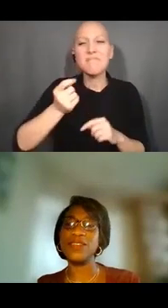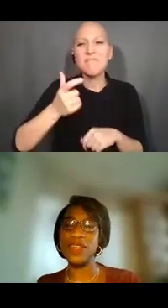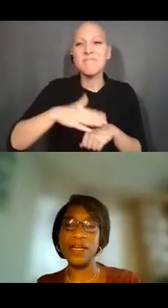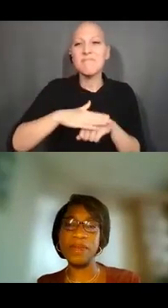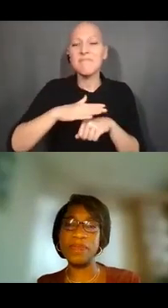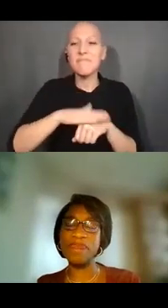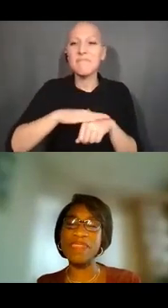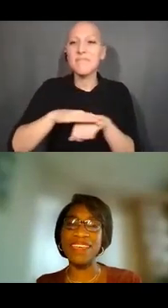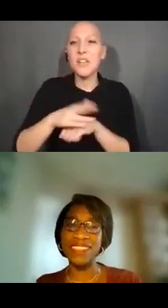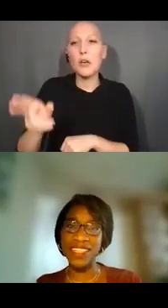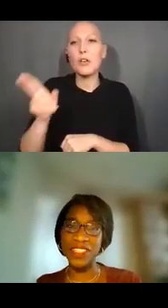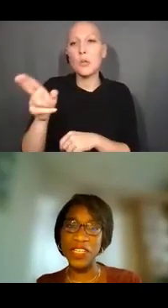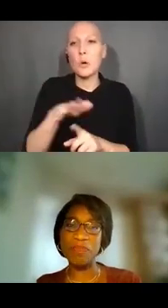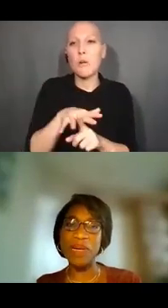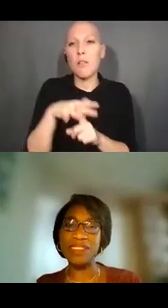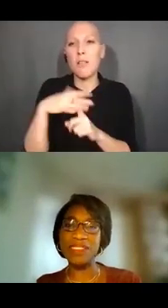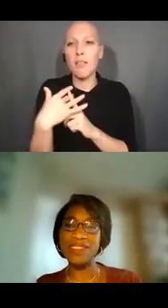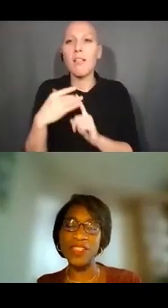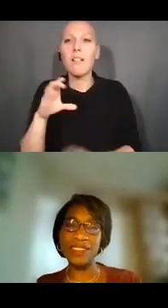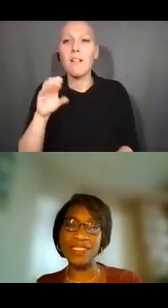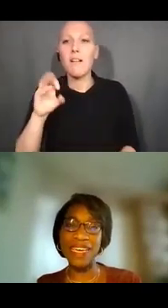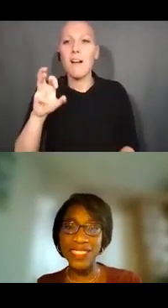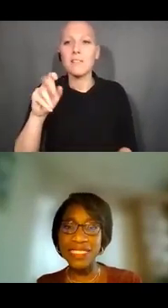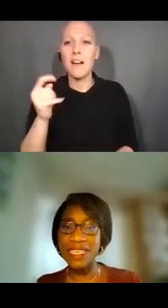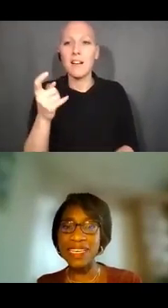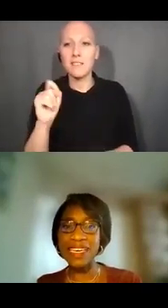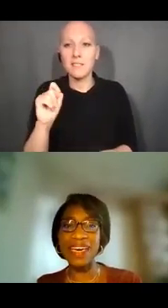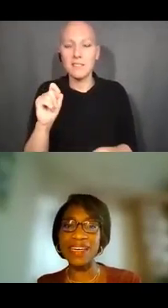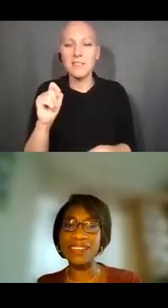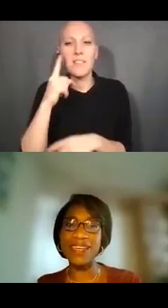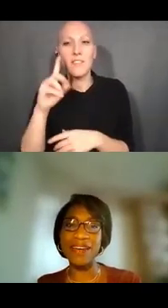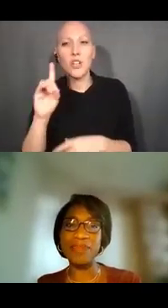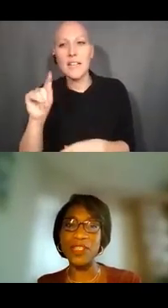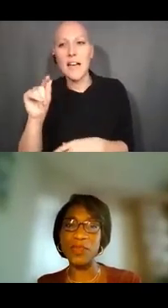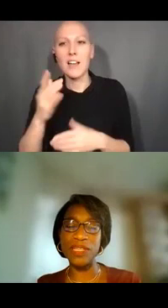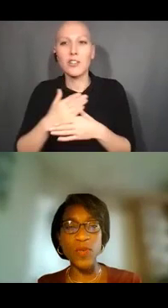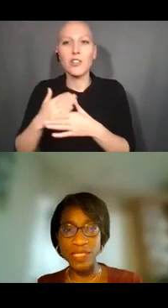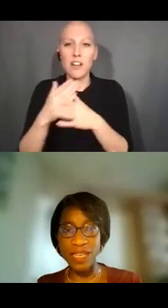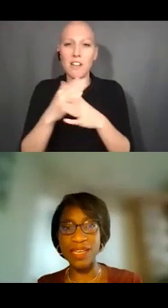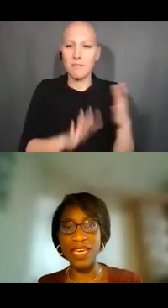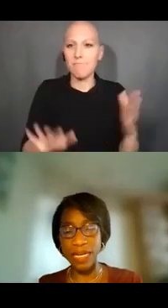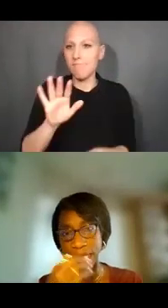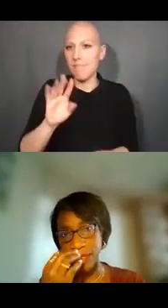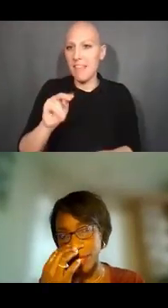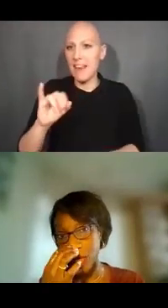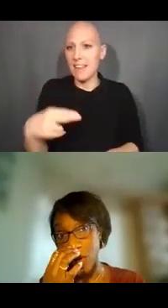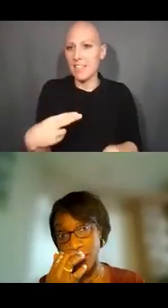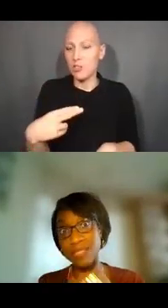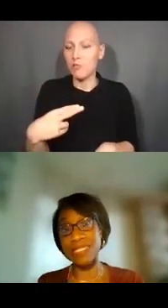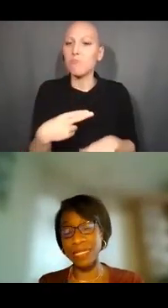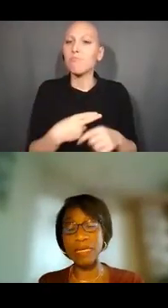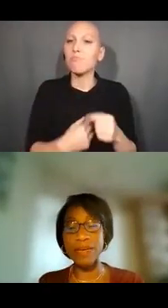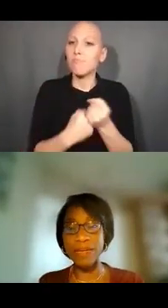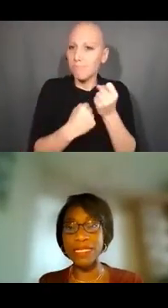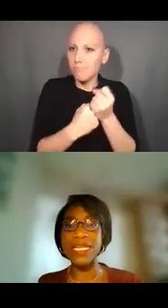of Data Sharing Policies across the agency and reinforcing NIH's long standing commitment